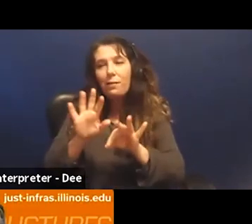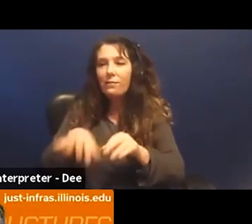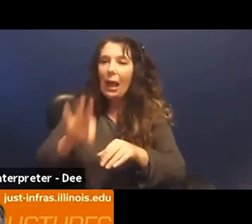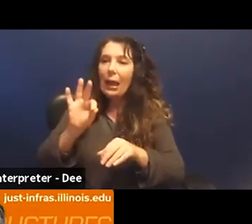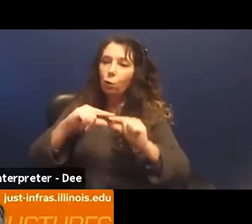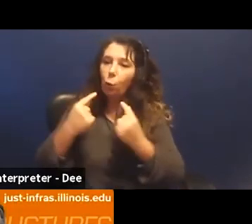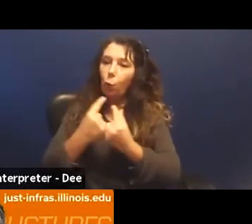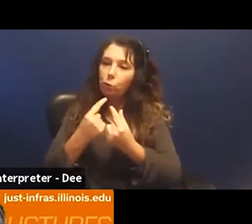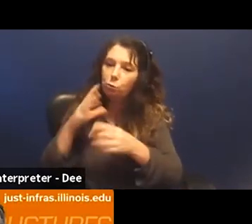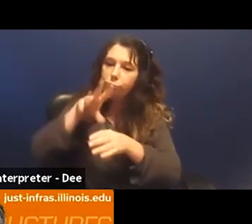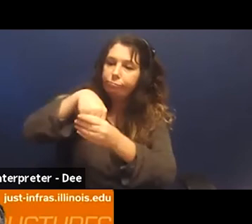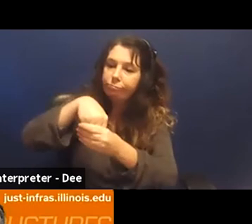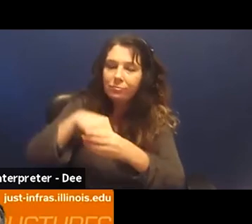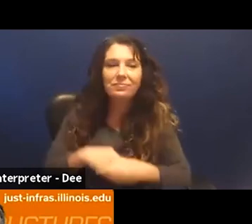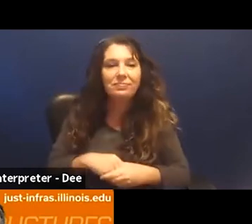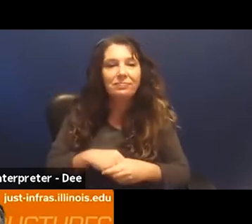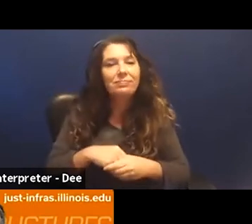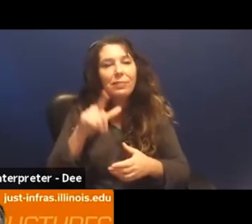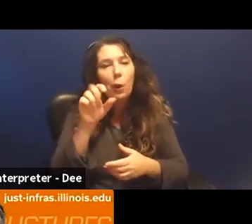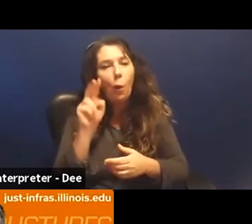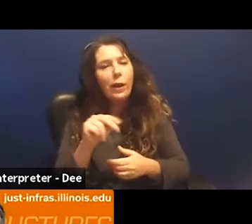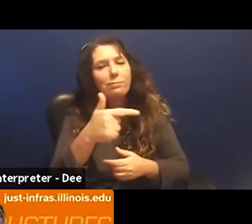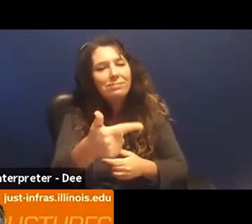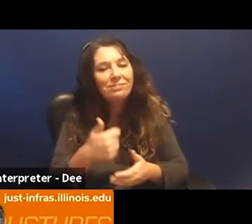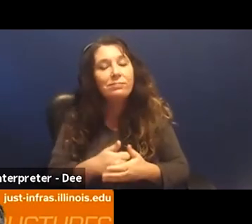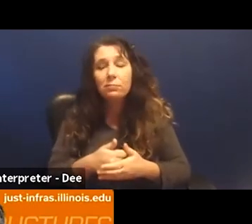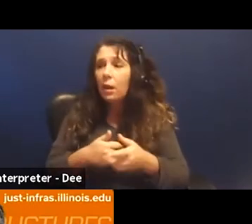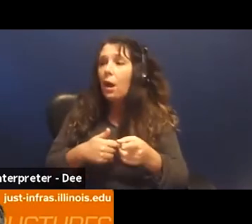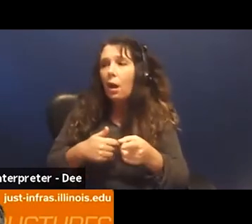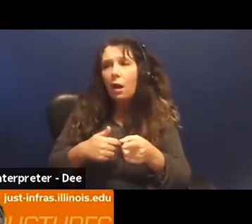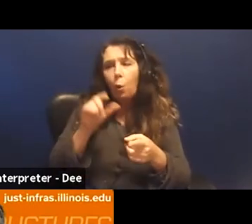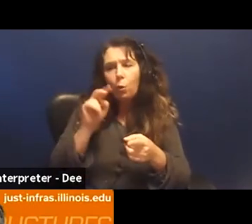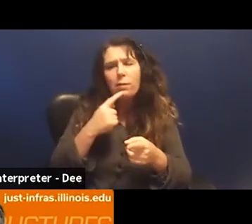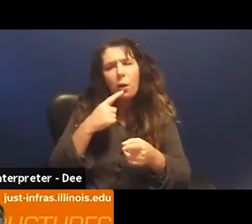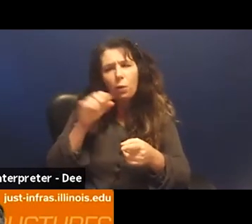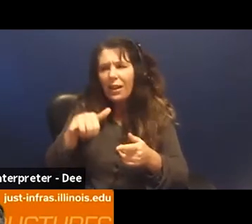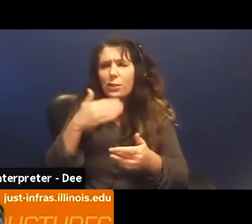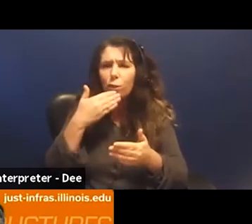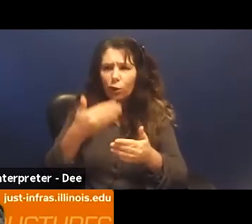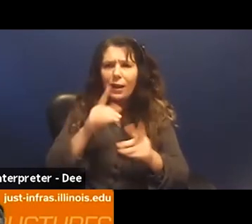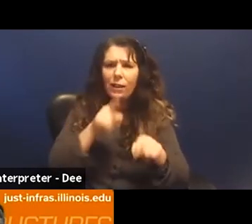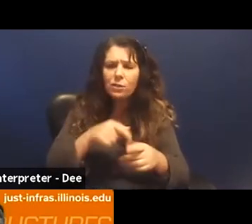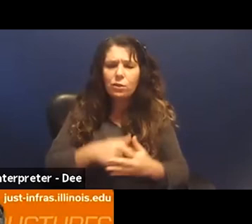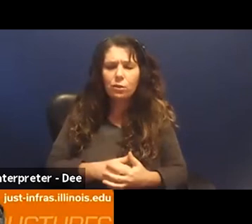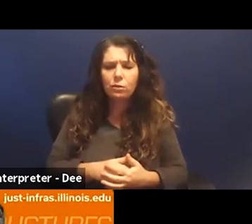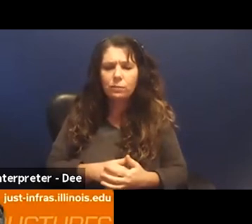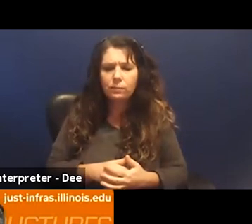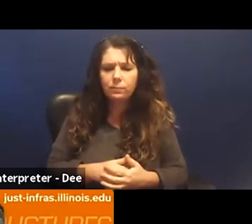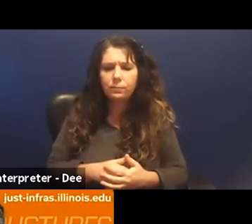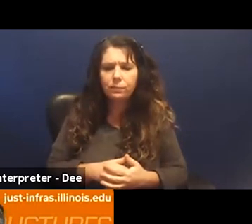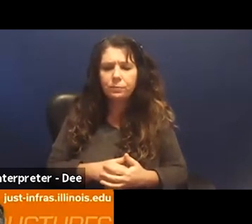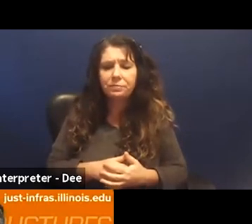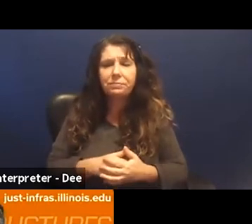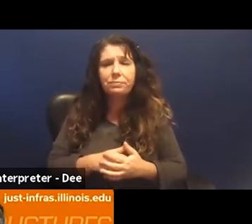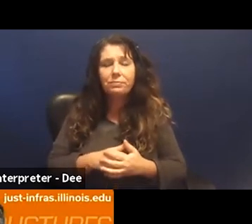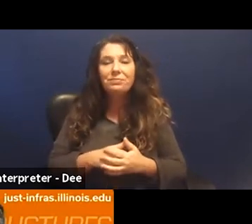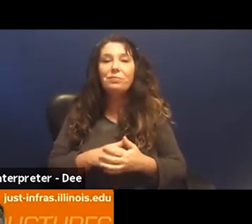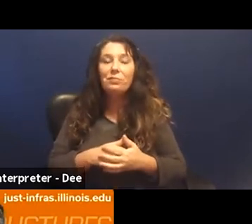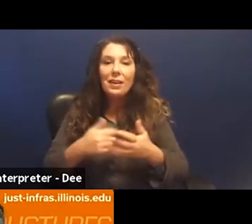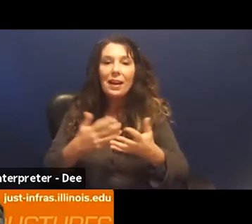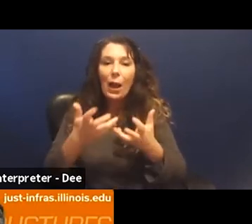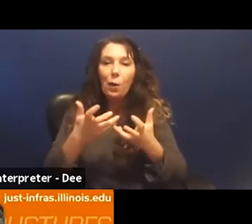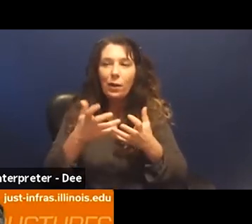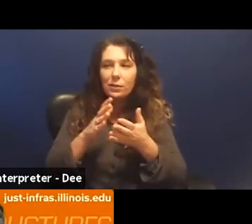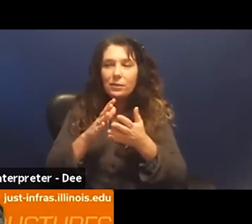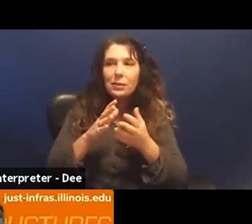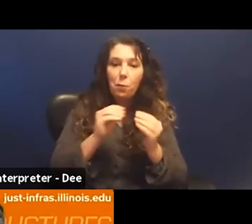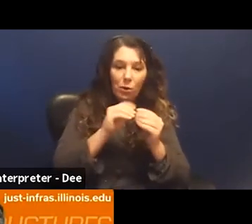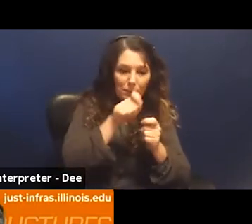And, yeah, I don't know, learn what would you say no i think that i mean i think that's a really, that's a really good answer and i think that you know one of the things I want to both get a little bit more specific and a little bit more abstract.